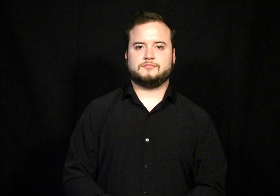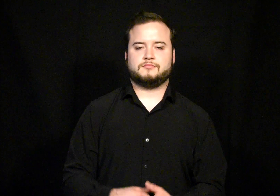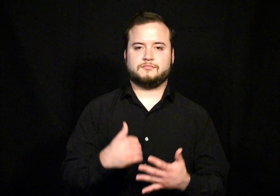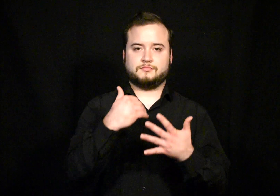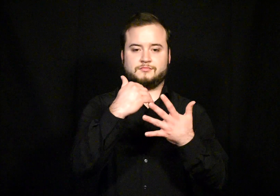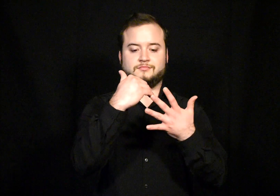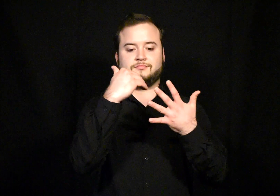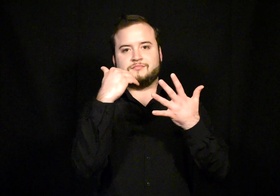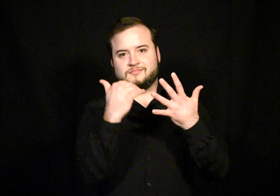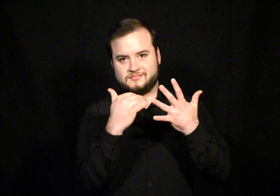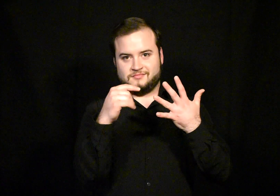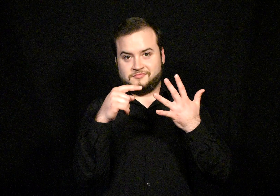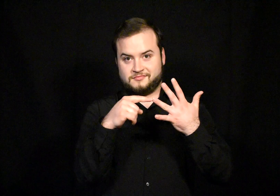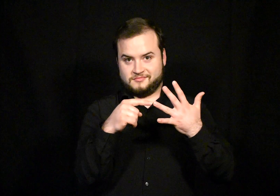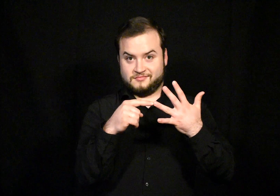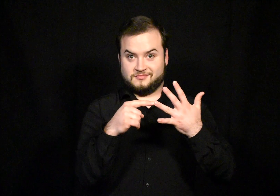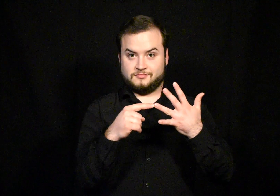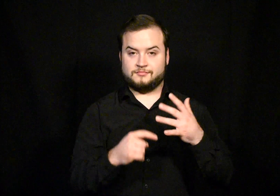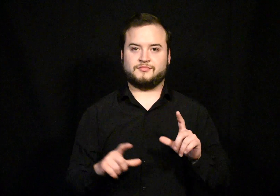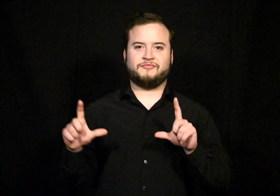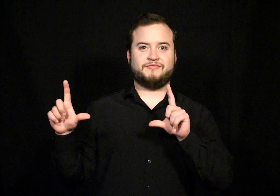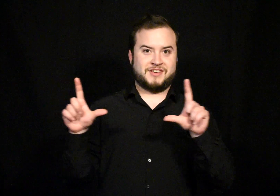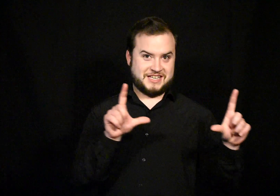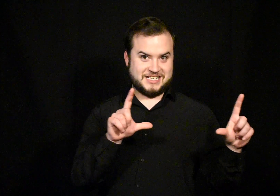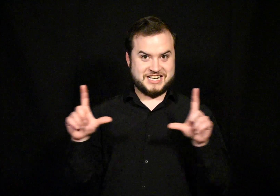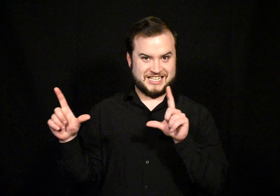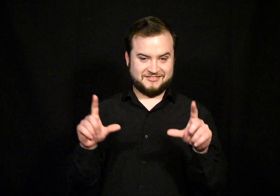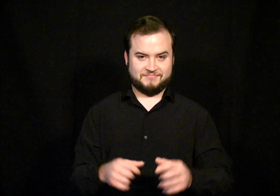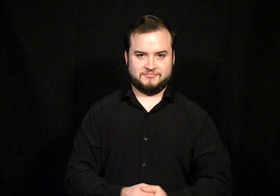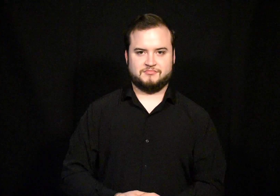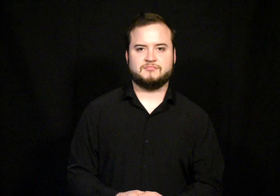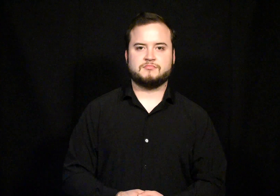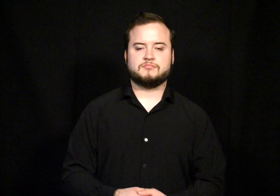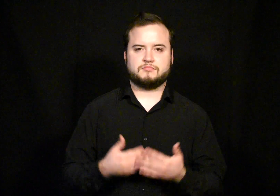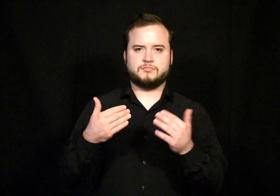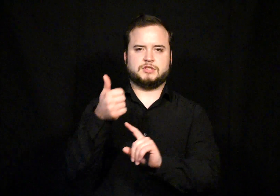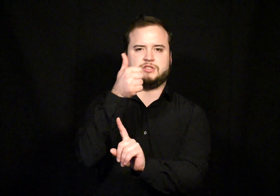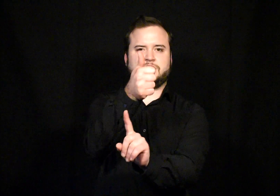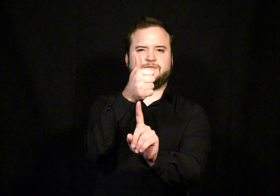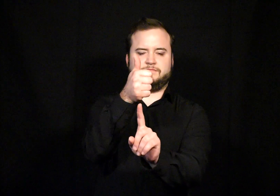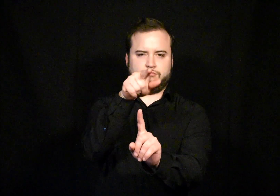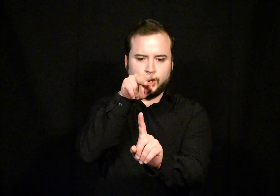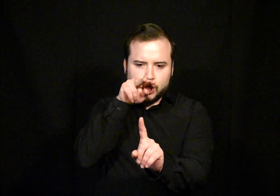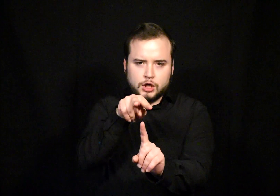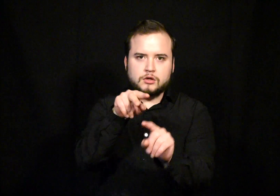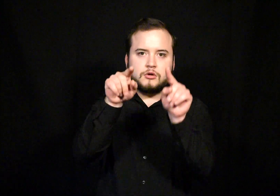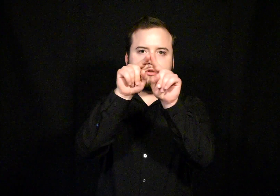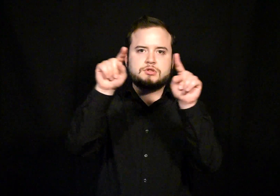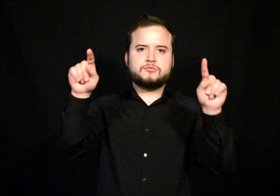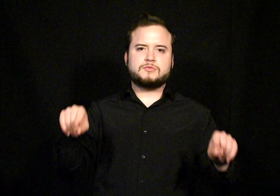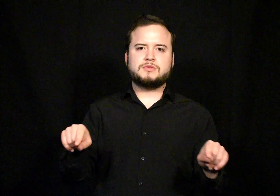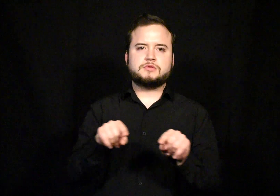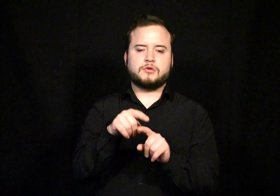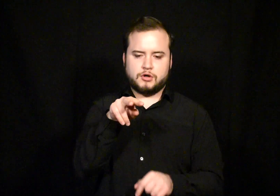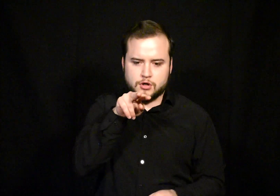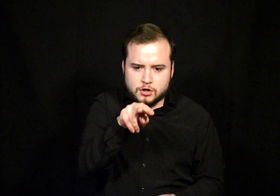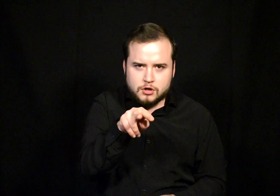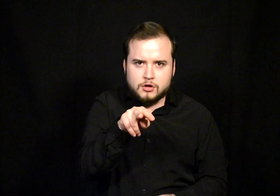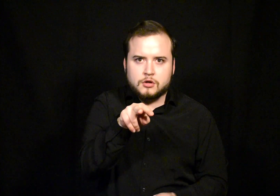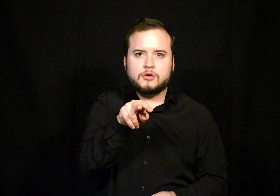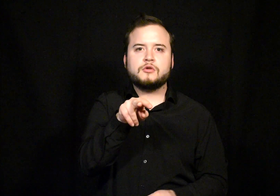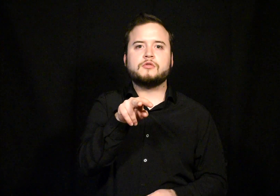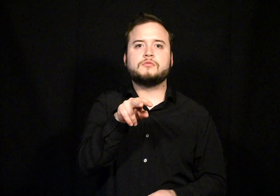Framing: Look at yourself on the screen.